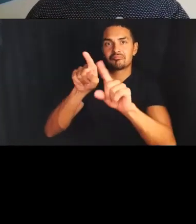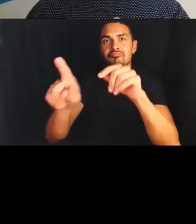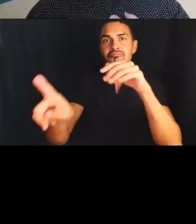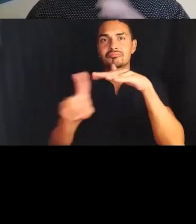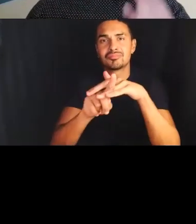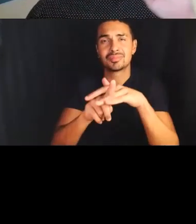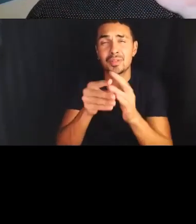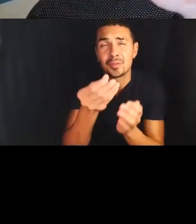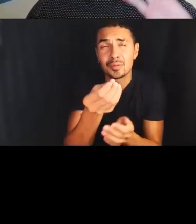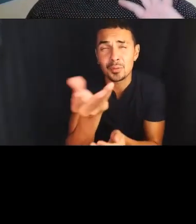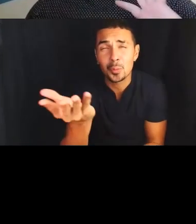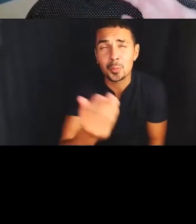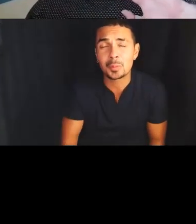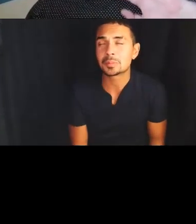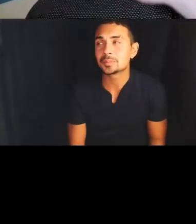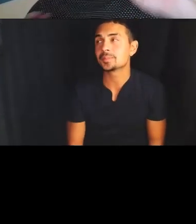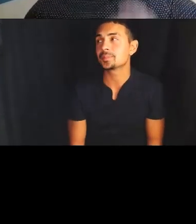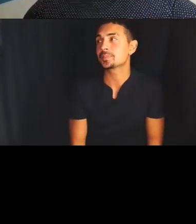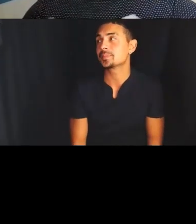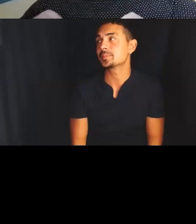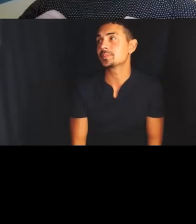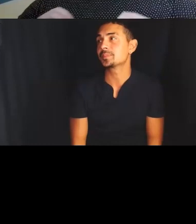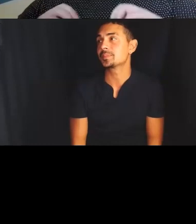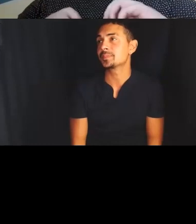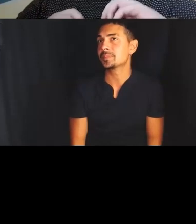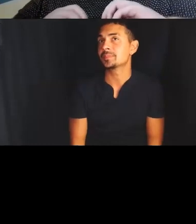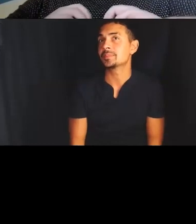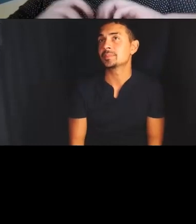People really turned to